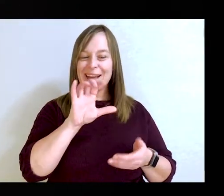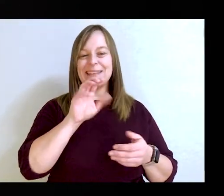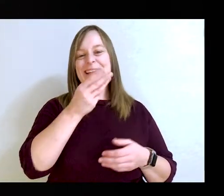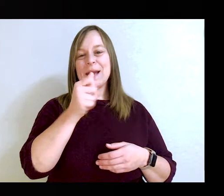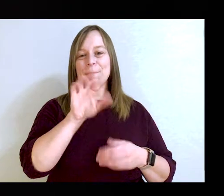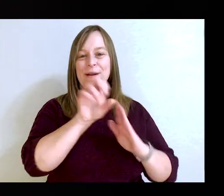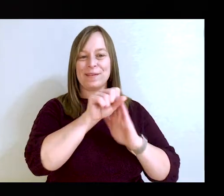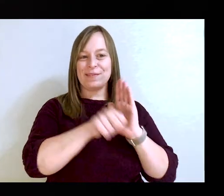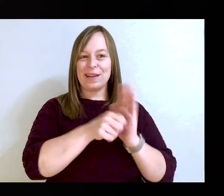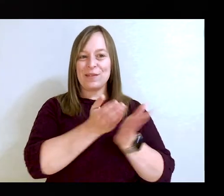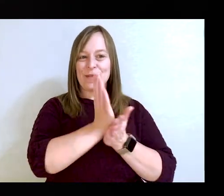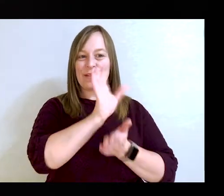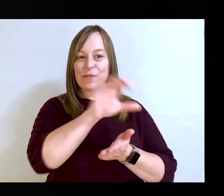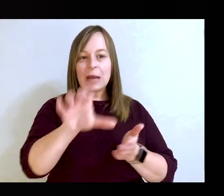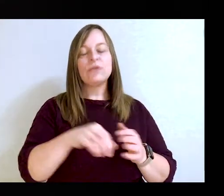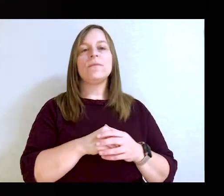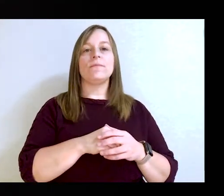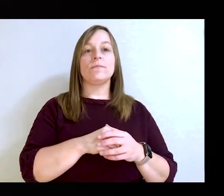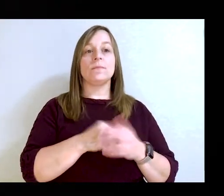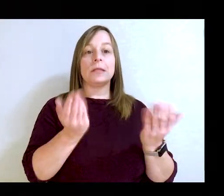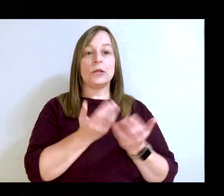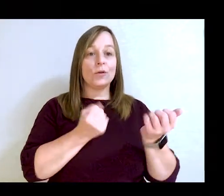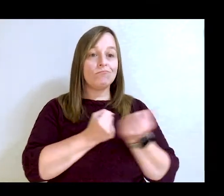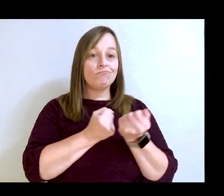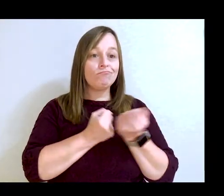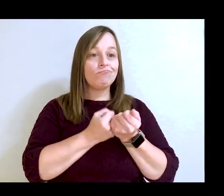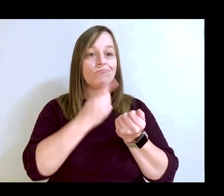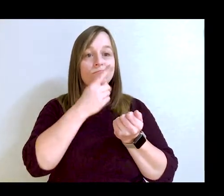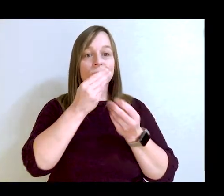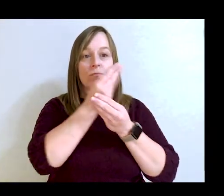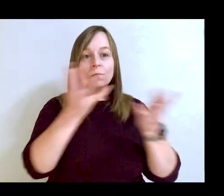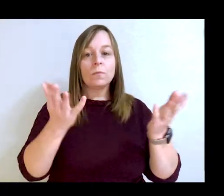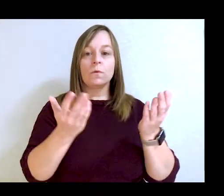State of Rights: Closed Captioned. We are here to bring you information on the